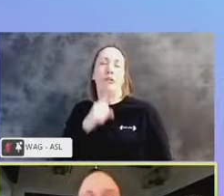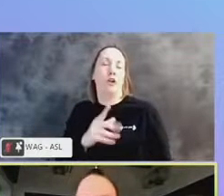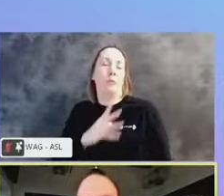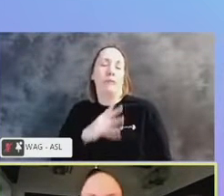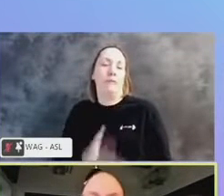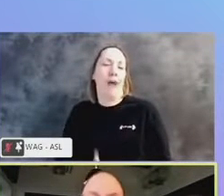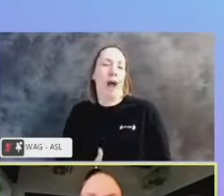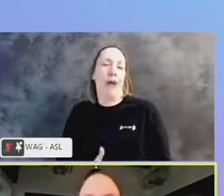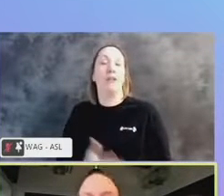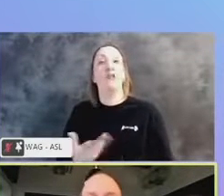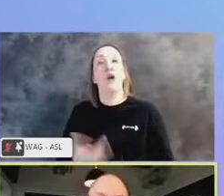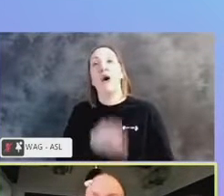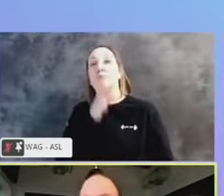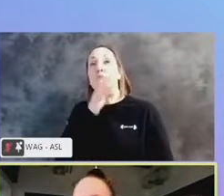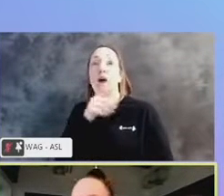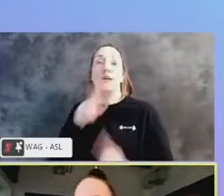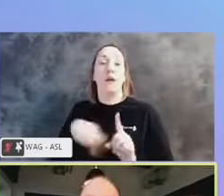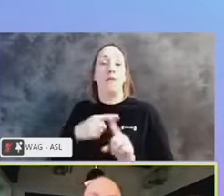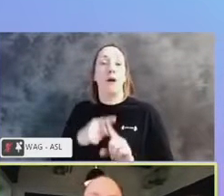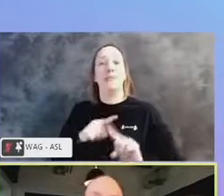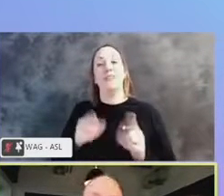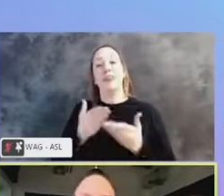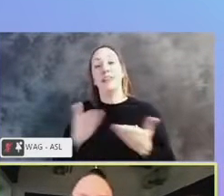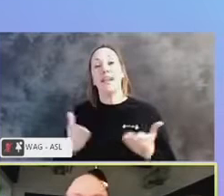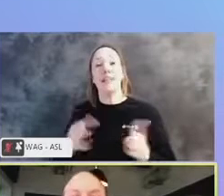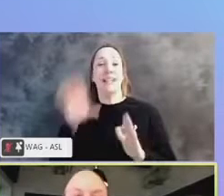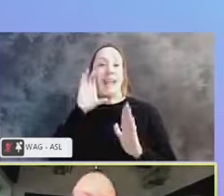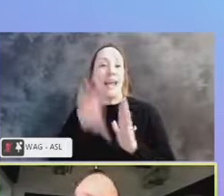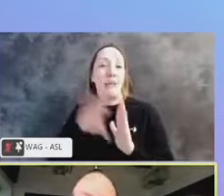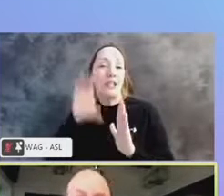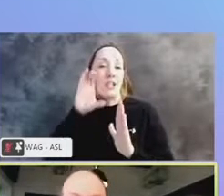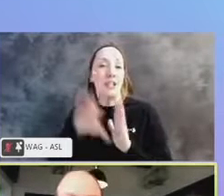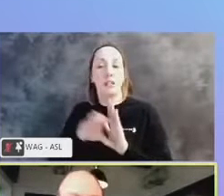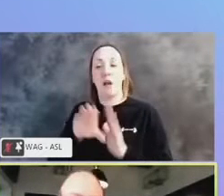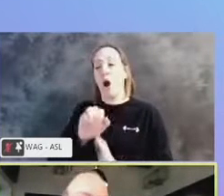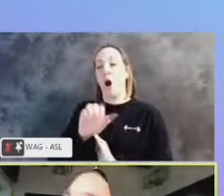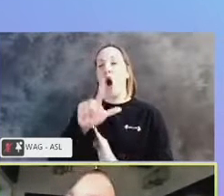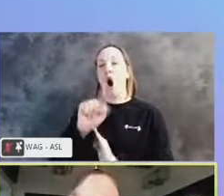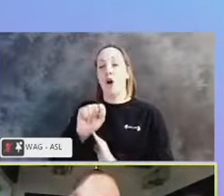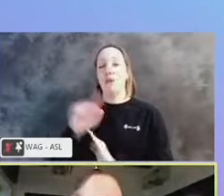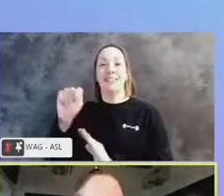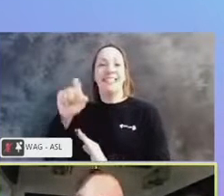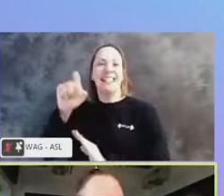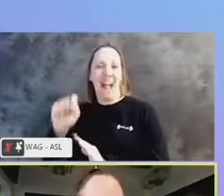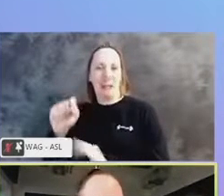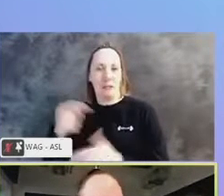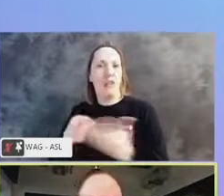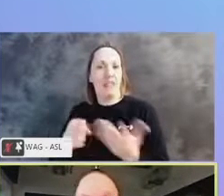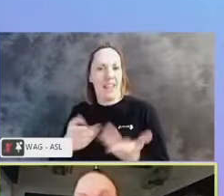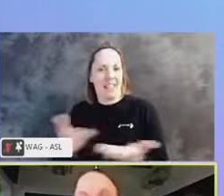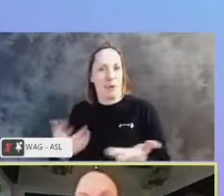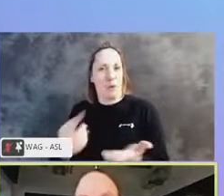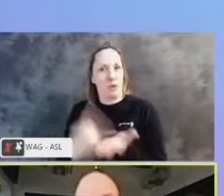microphone. I'm it going to leave because my my voice carries. I am talking about different